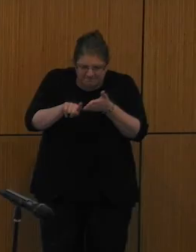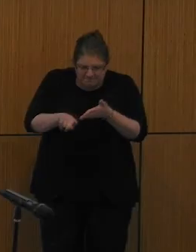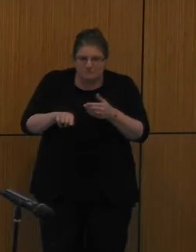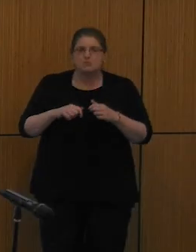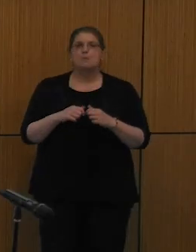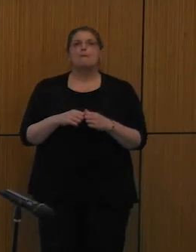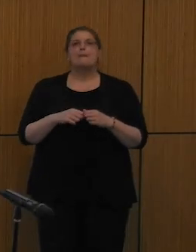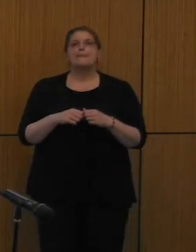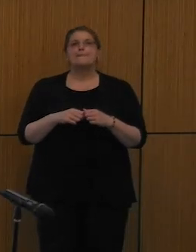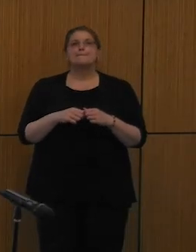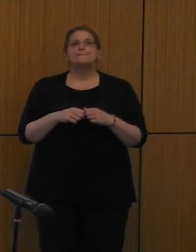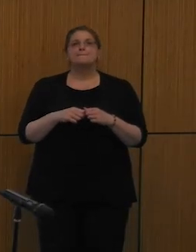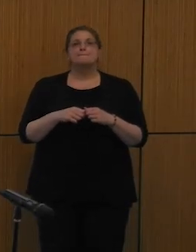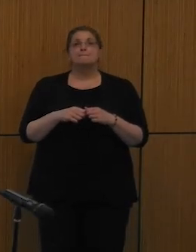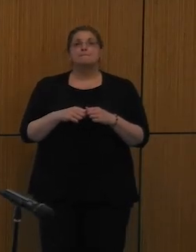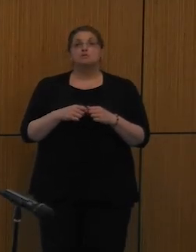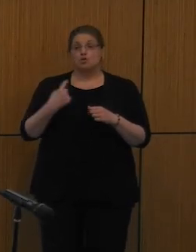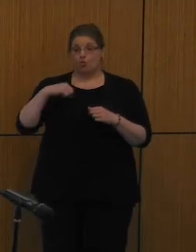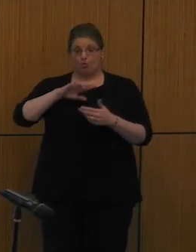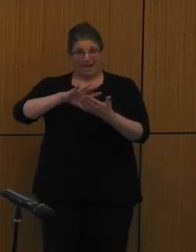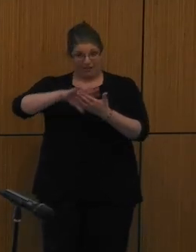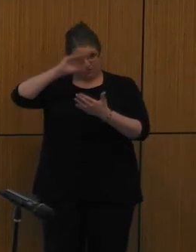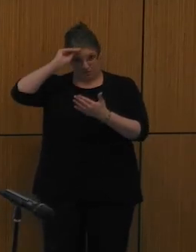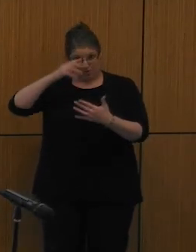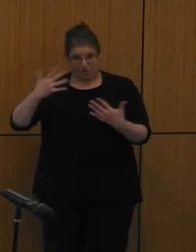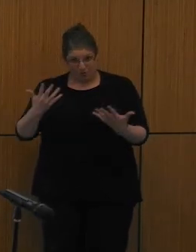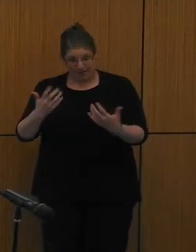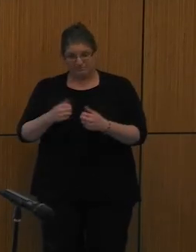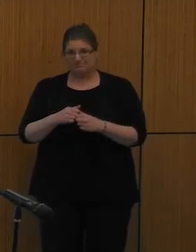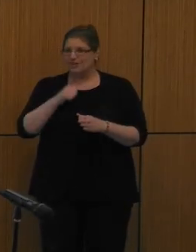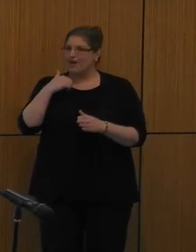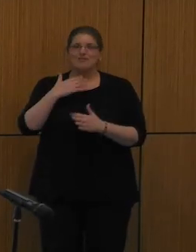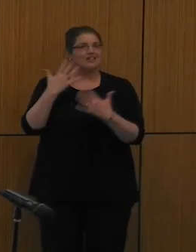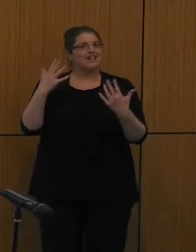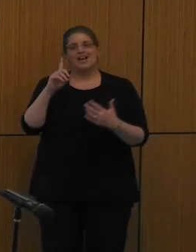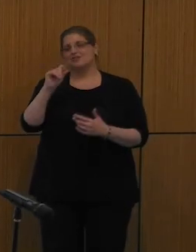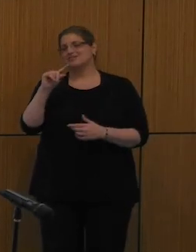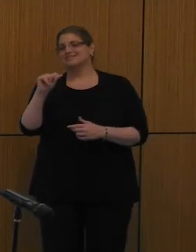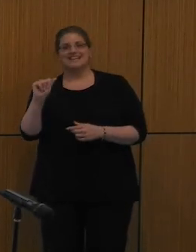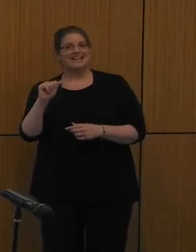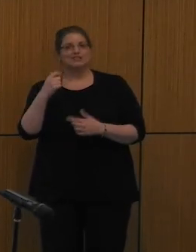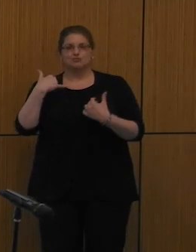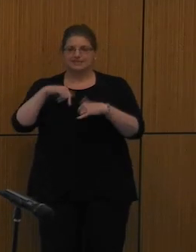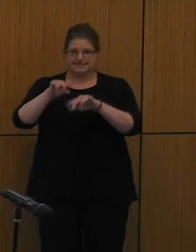So the lessons that we've learned so far I don't have a lot of data to share just yet. We're still analyzing.